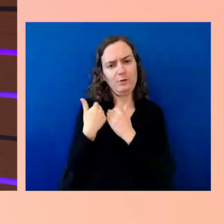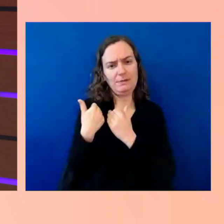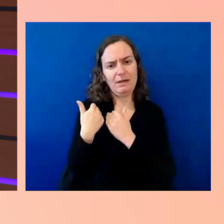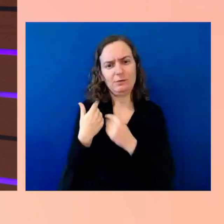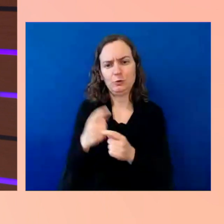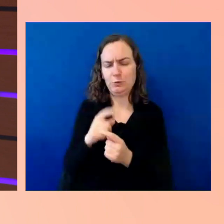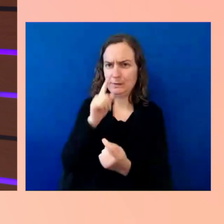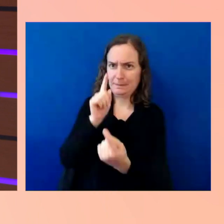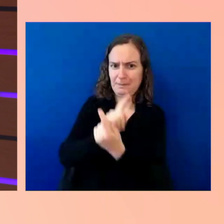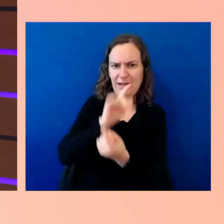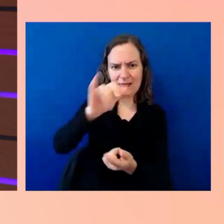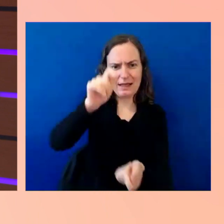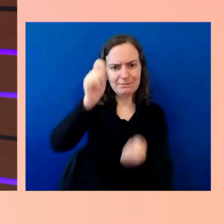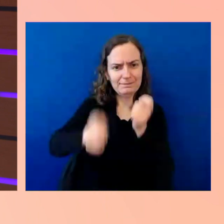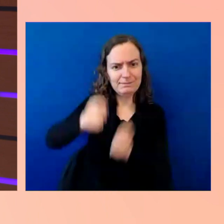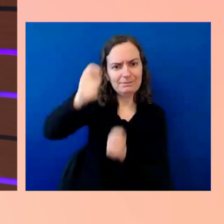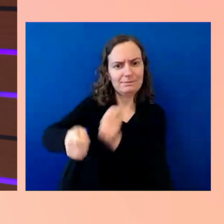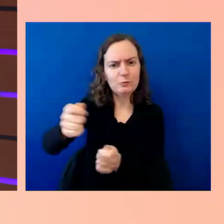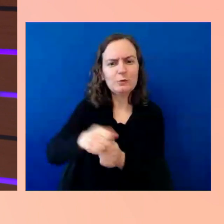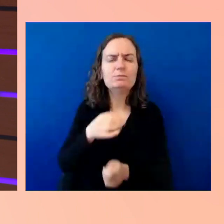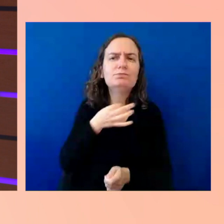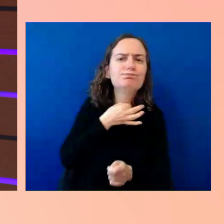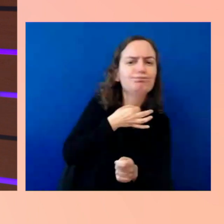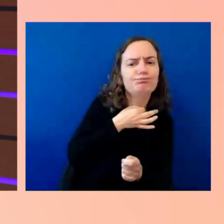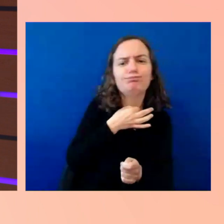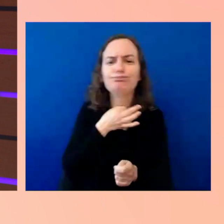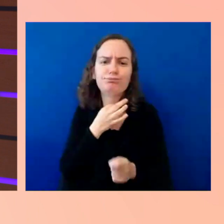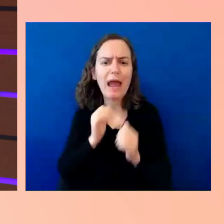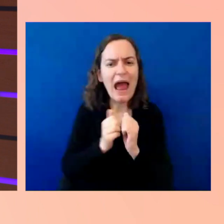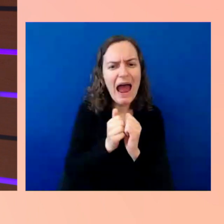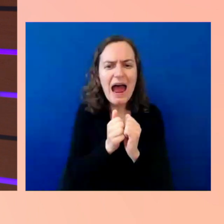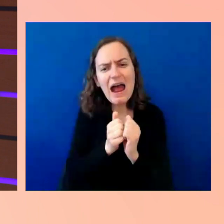to create products that work for different developers,